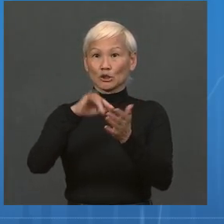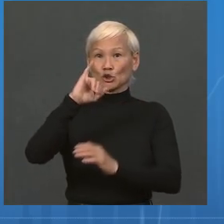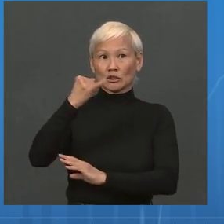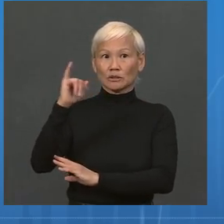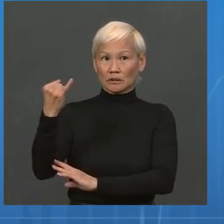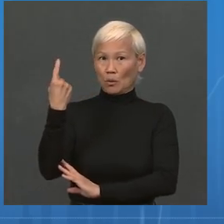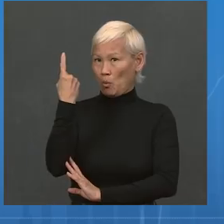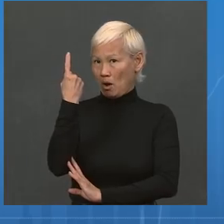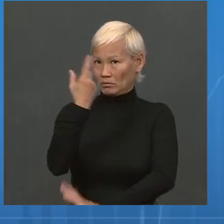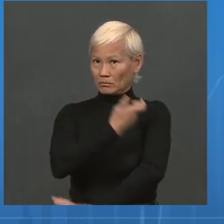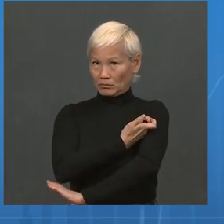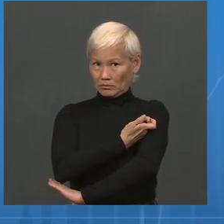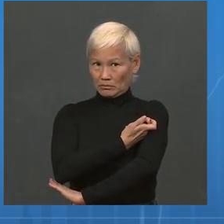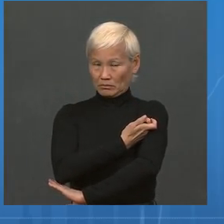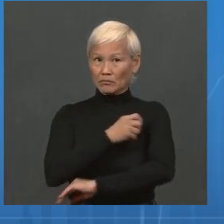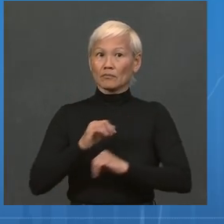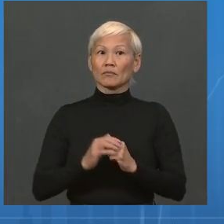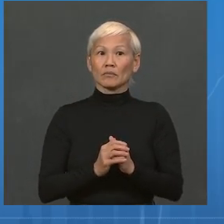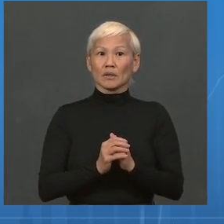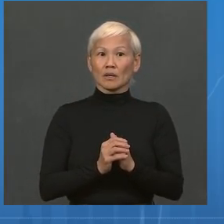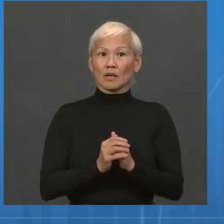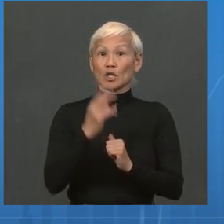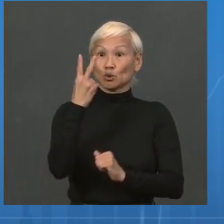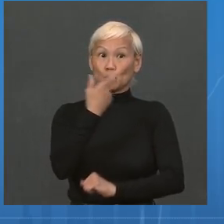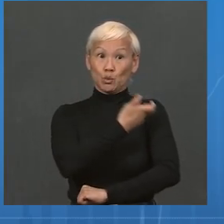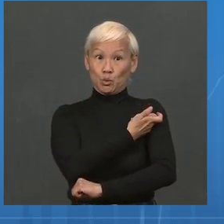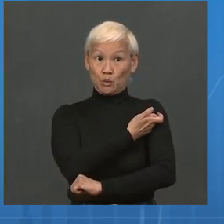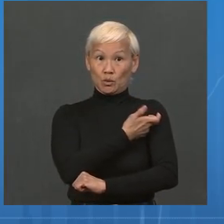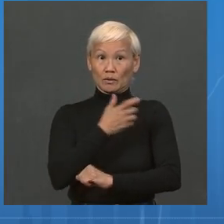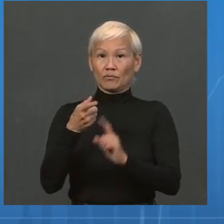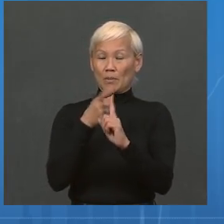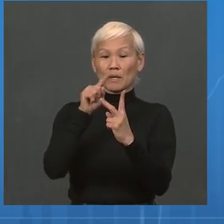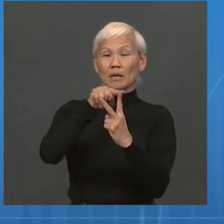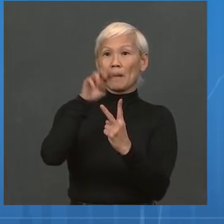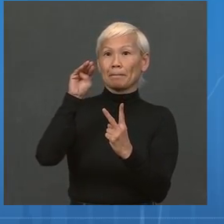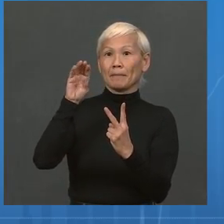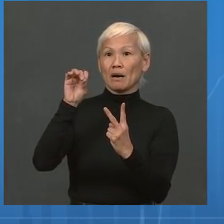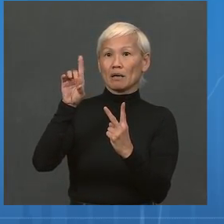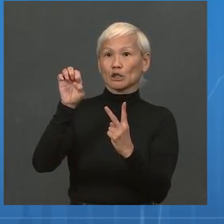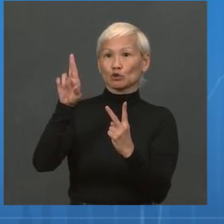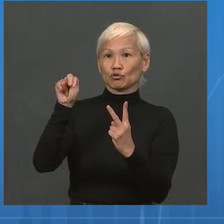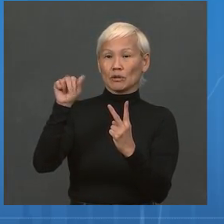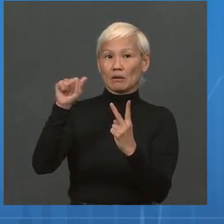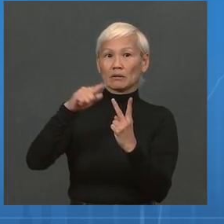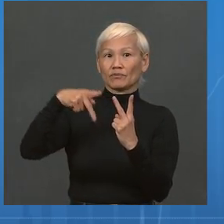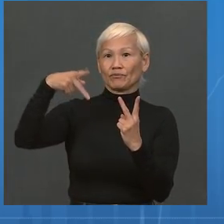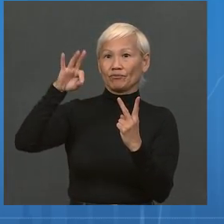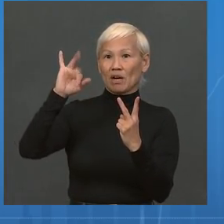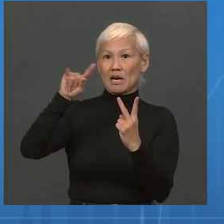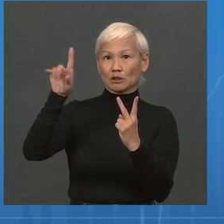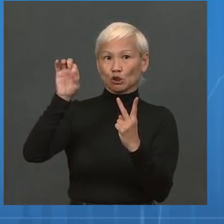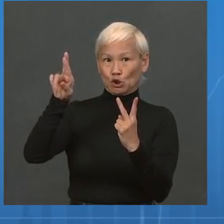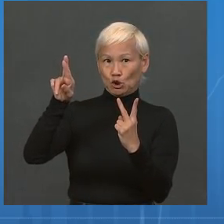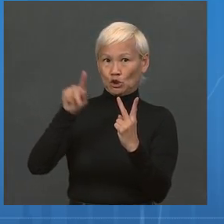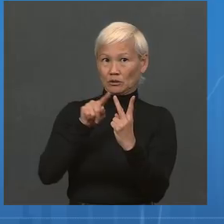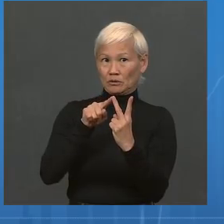of the either Pfizer vaccine or the Moderna vaccine. And we're not examining changing that definition anytime at this point. Mr. Zients: And then I would add